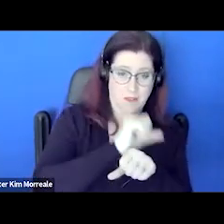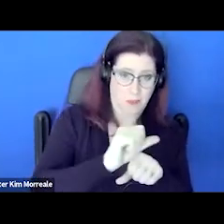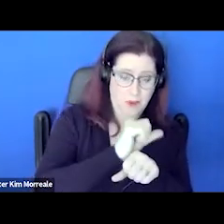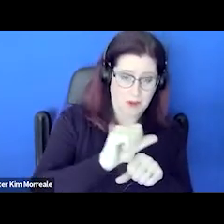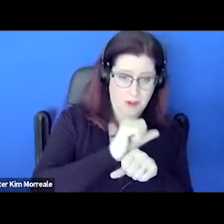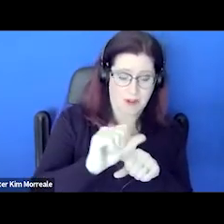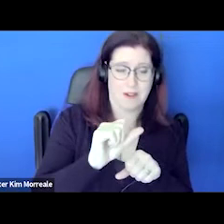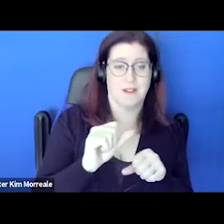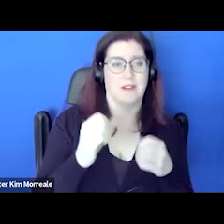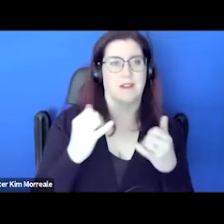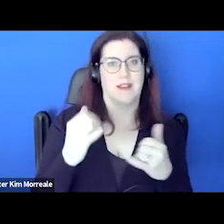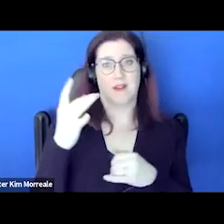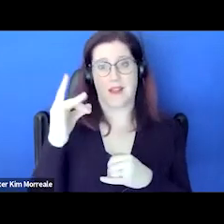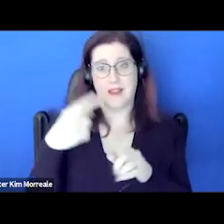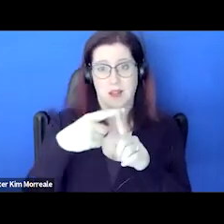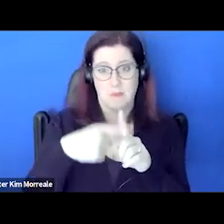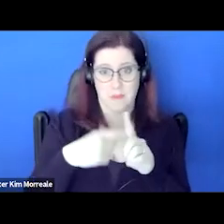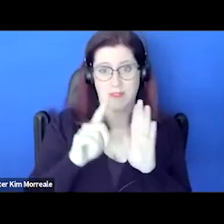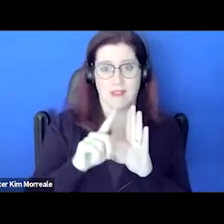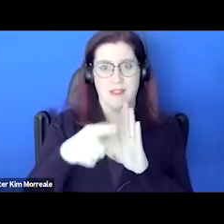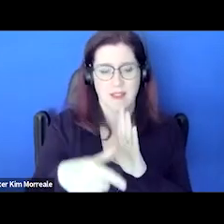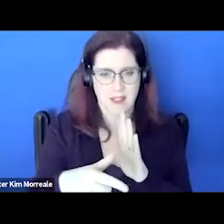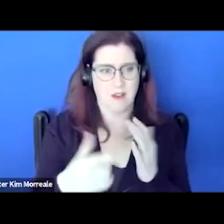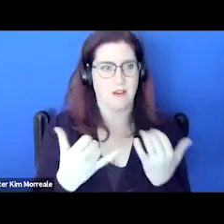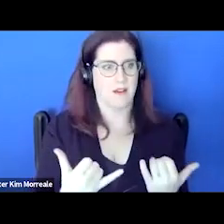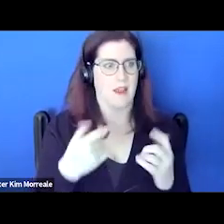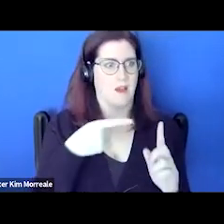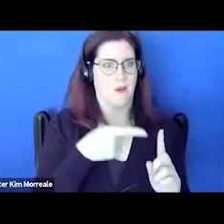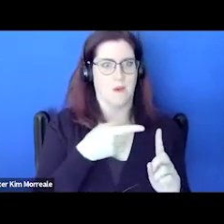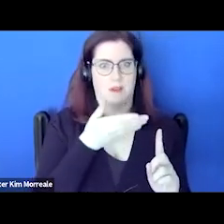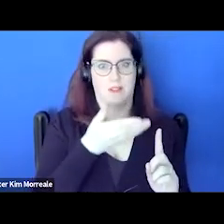and she's been able to obtain the major surgery.